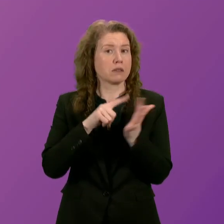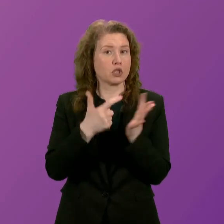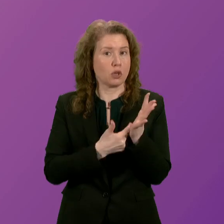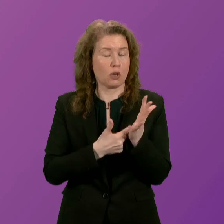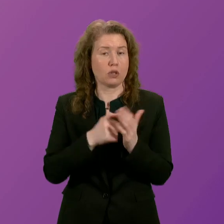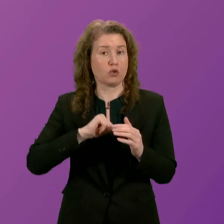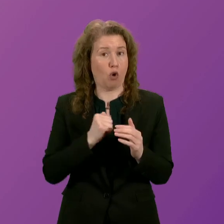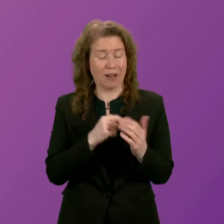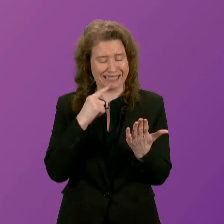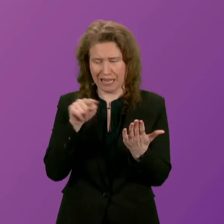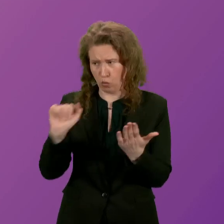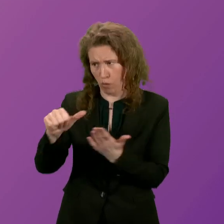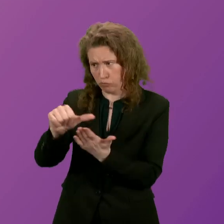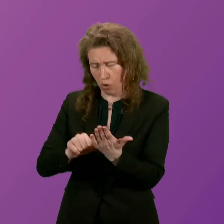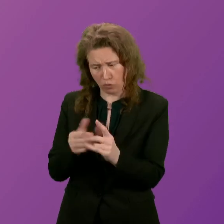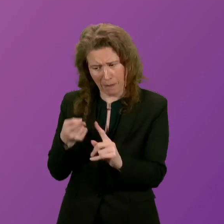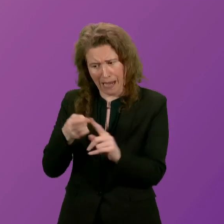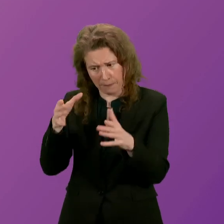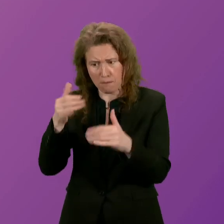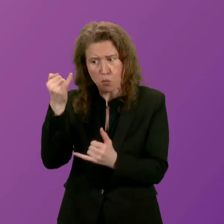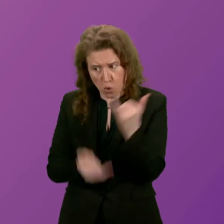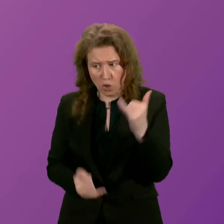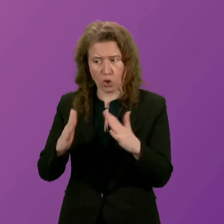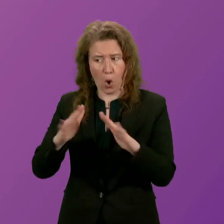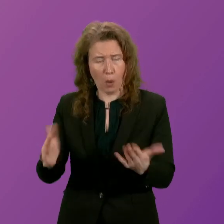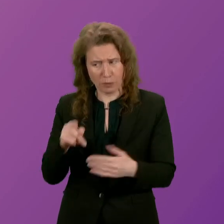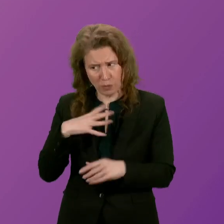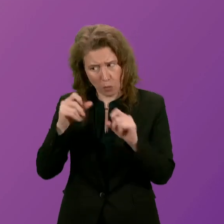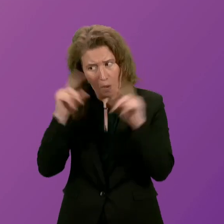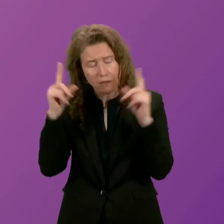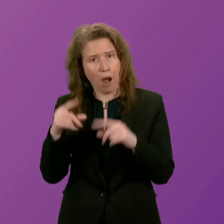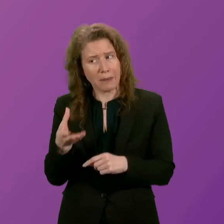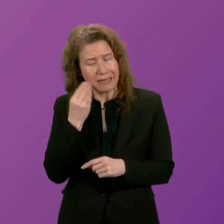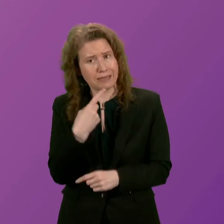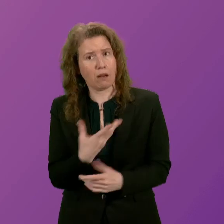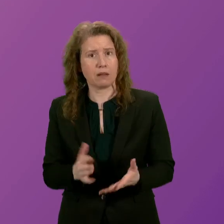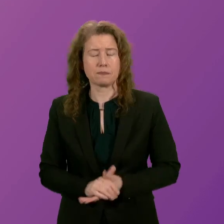“programme for homelessness”, and he should wake up and listen to what it has to say.